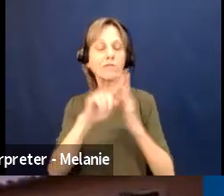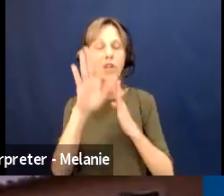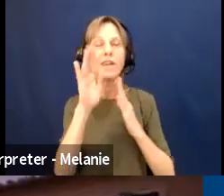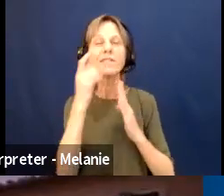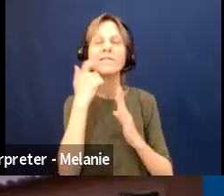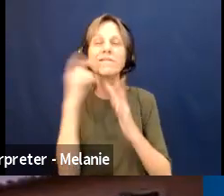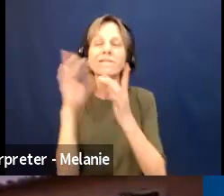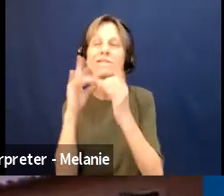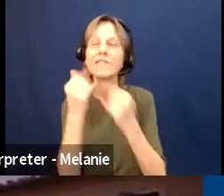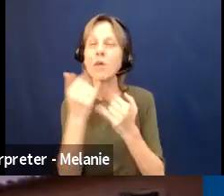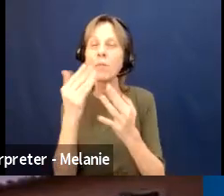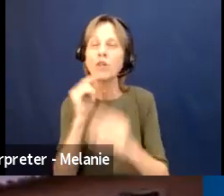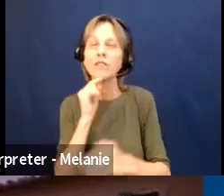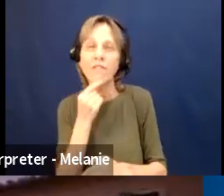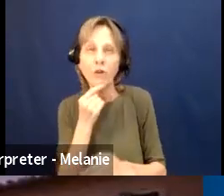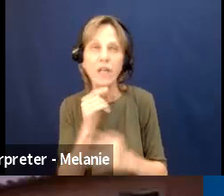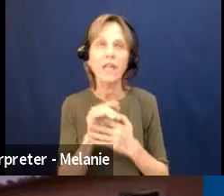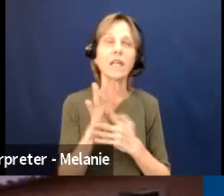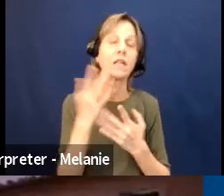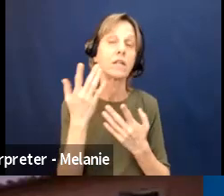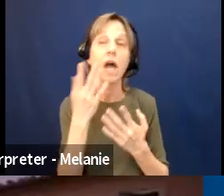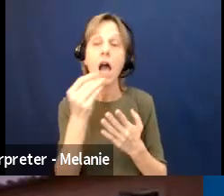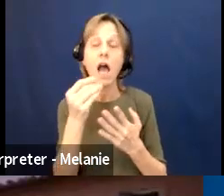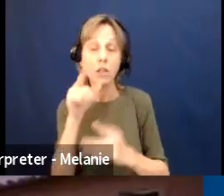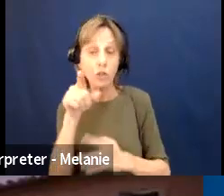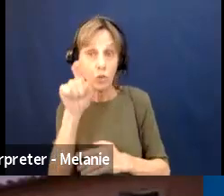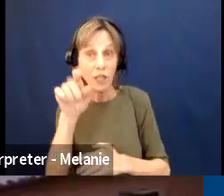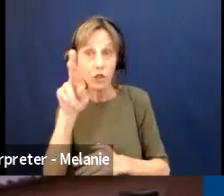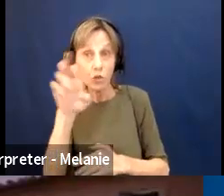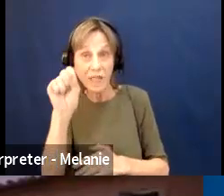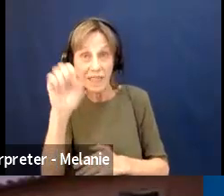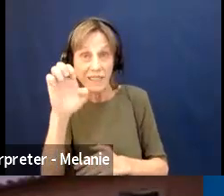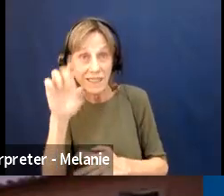when you're trying to decide whether you need to receive if your property is under what they deemed